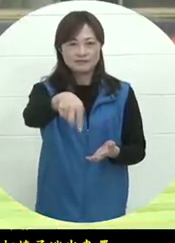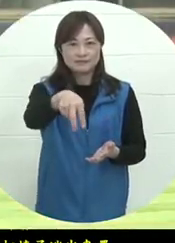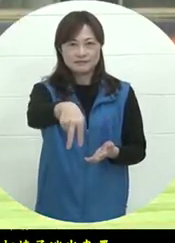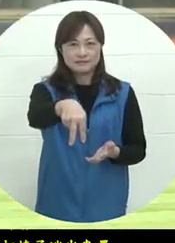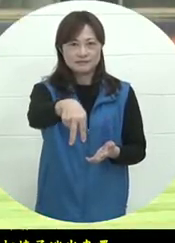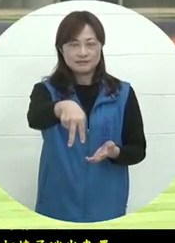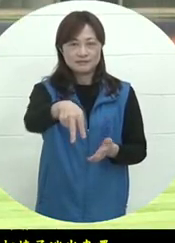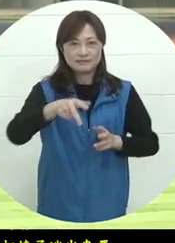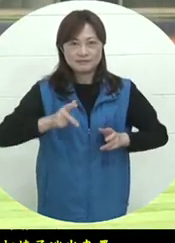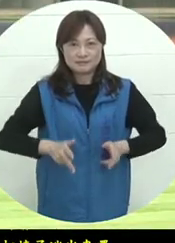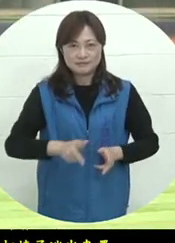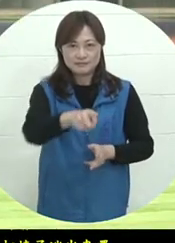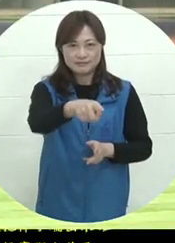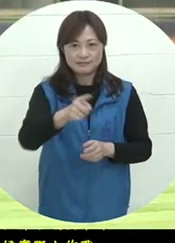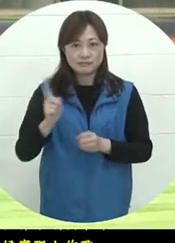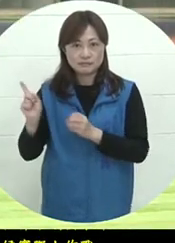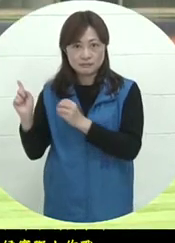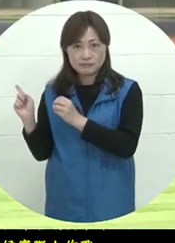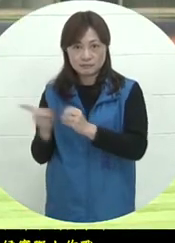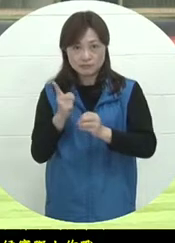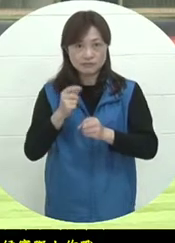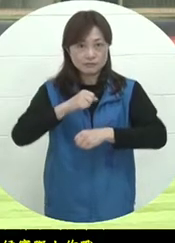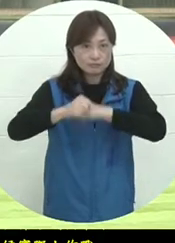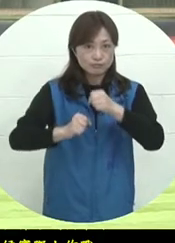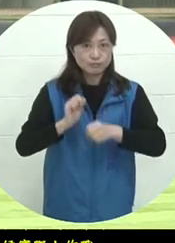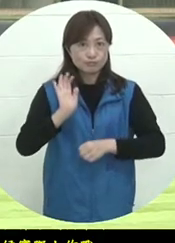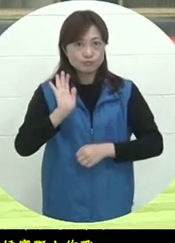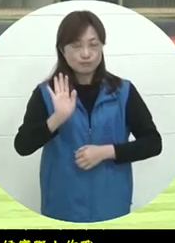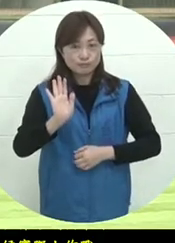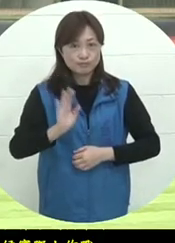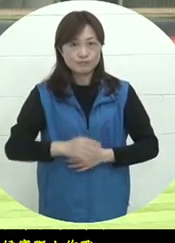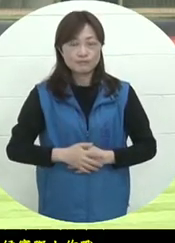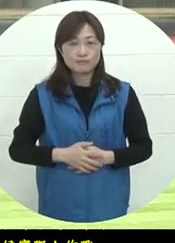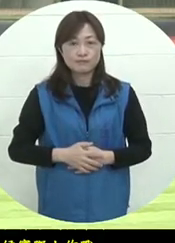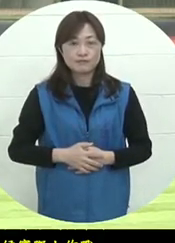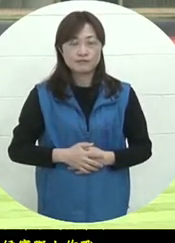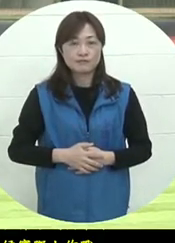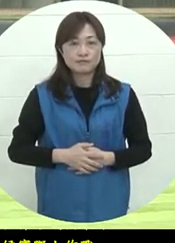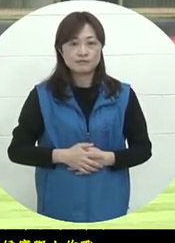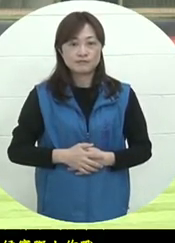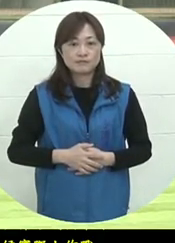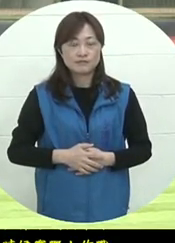of course